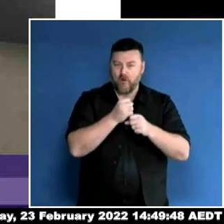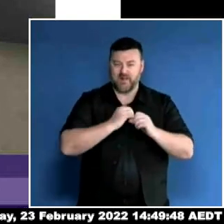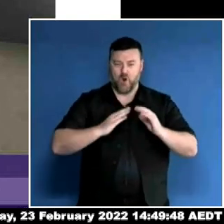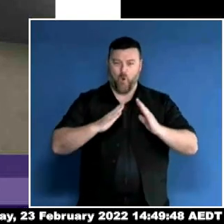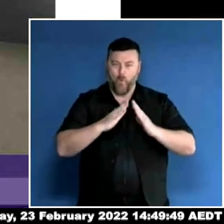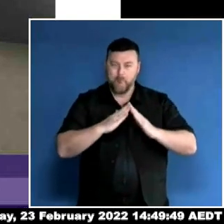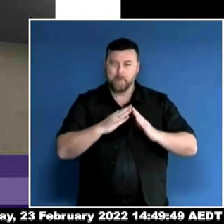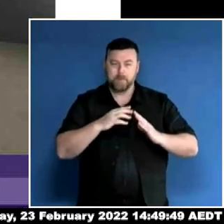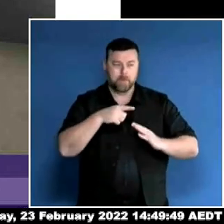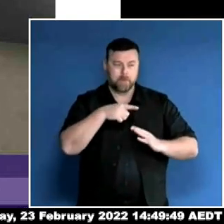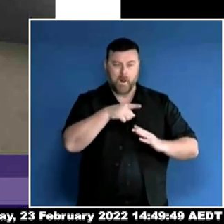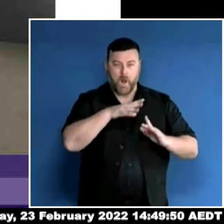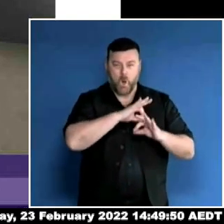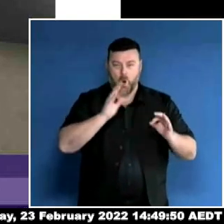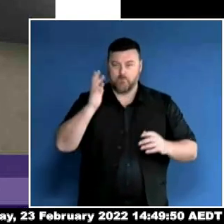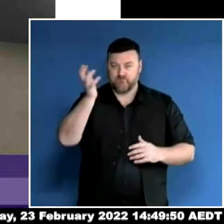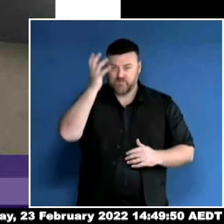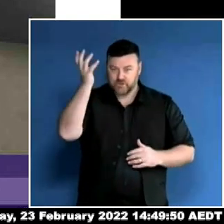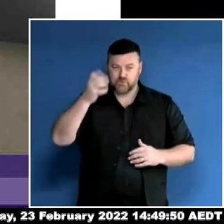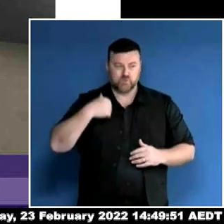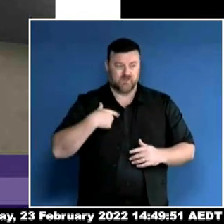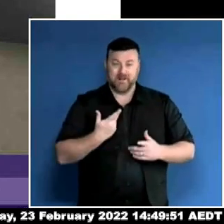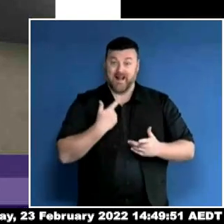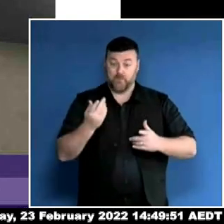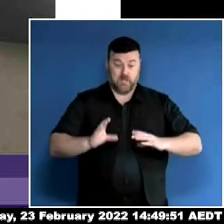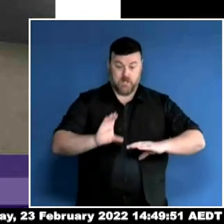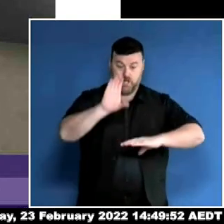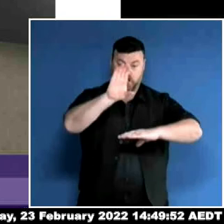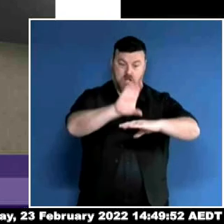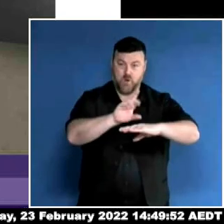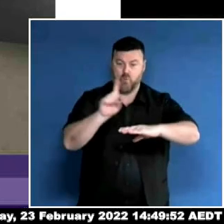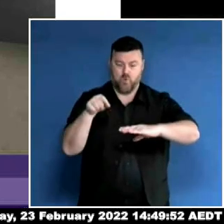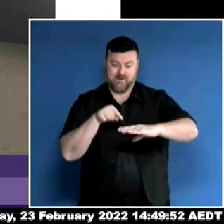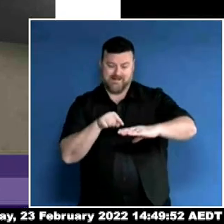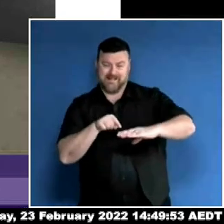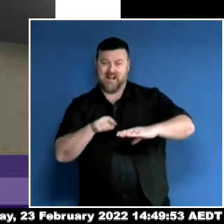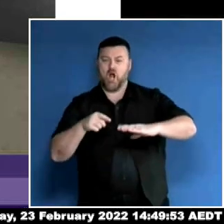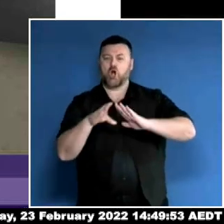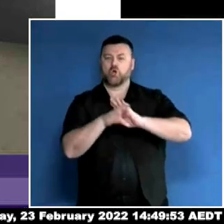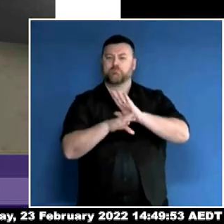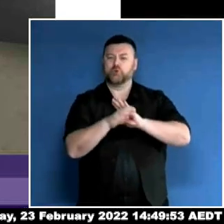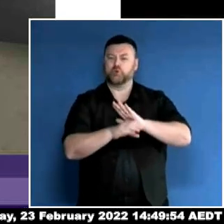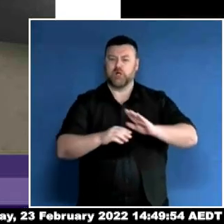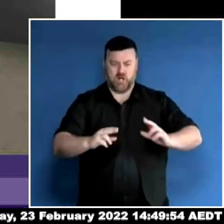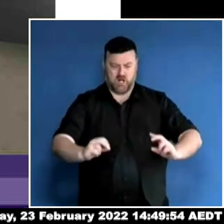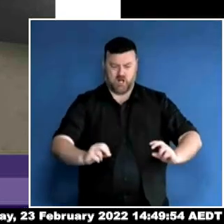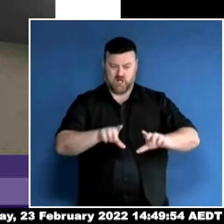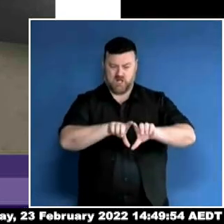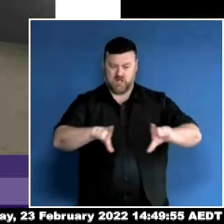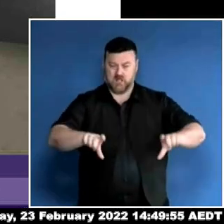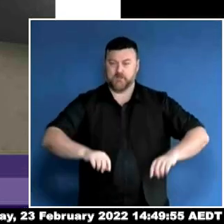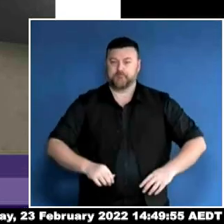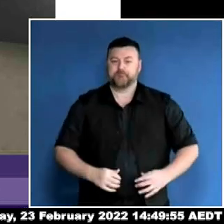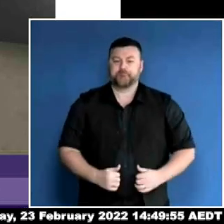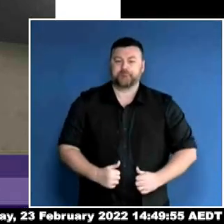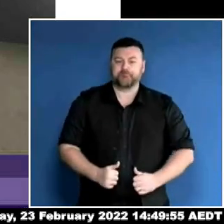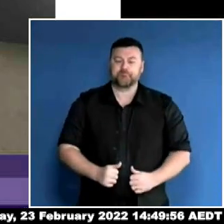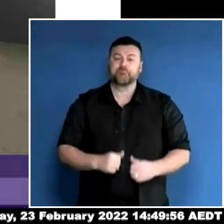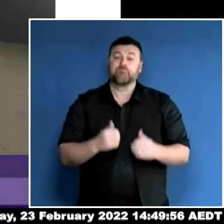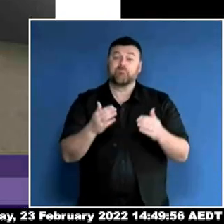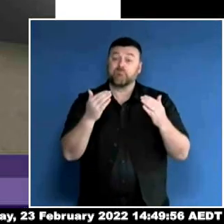Is there another two photographs that are in the material for the - sorry,